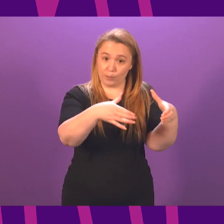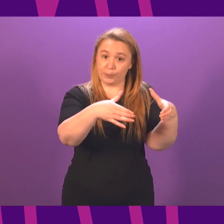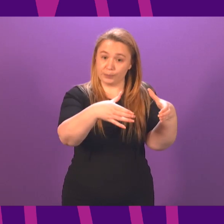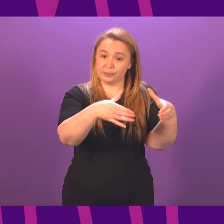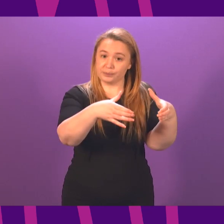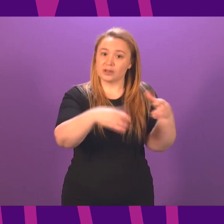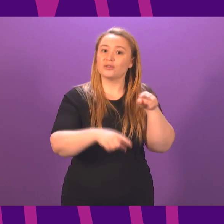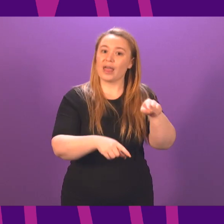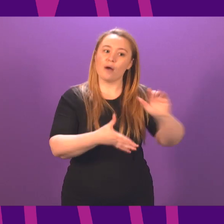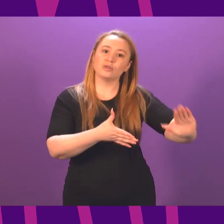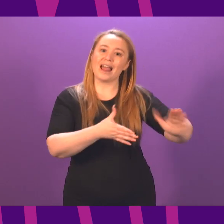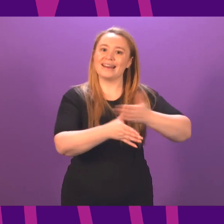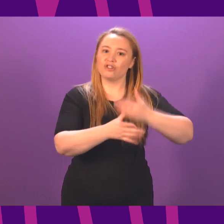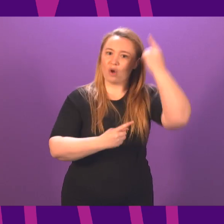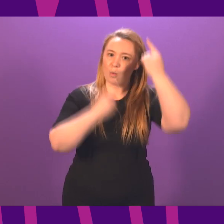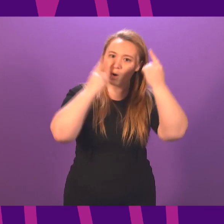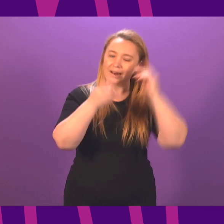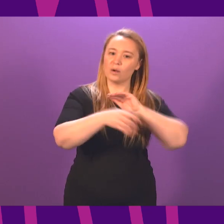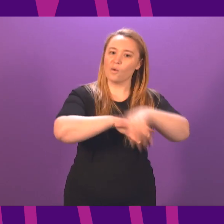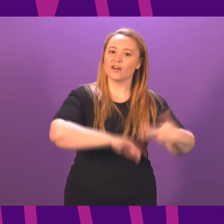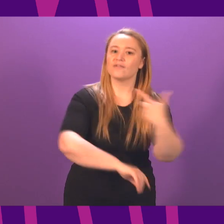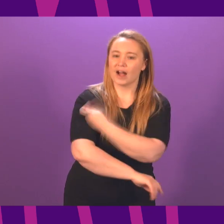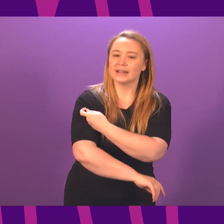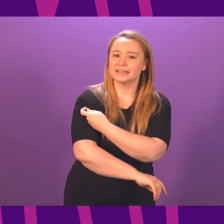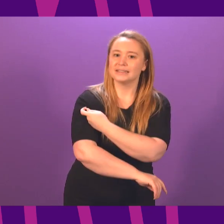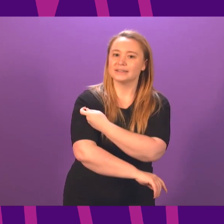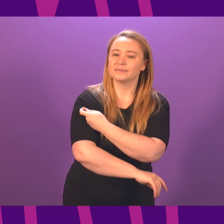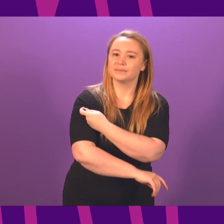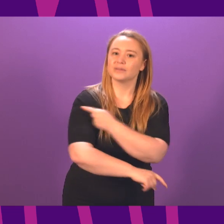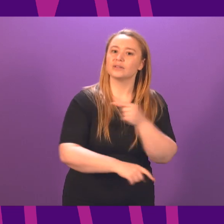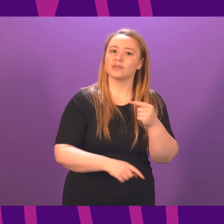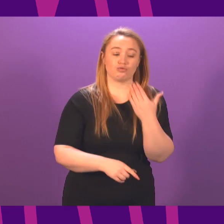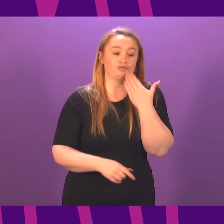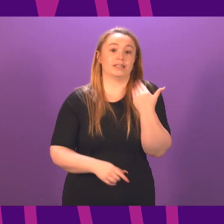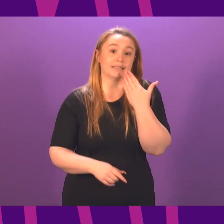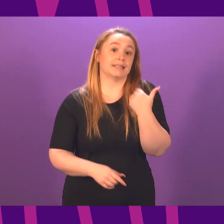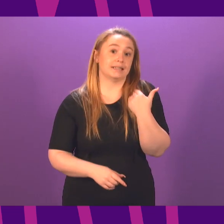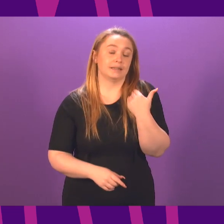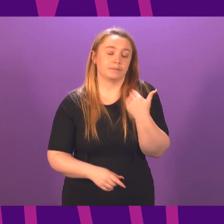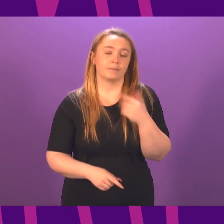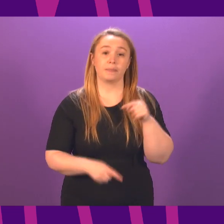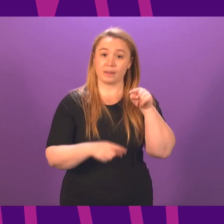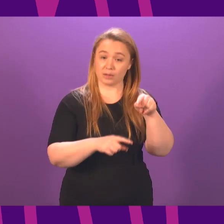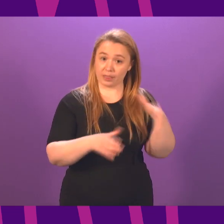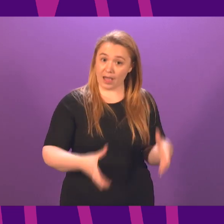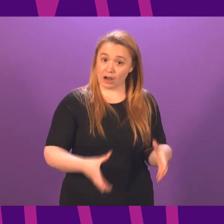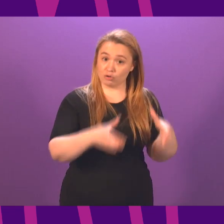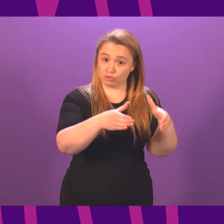initial concerns have been expressed in recent days. As I reported yesterday,